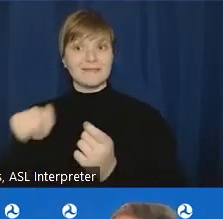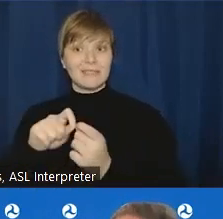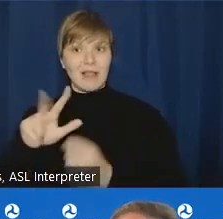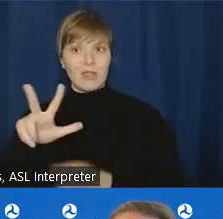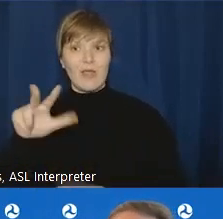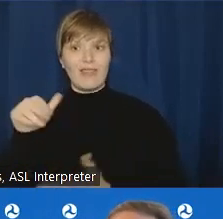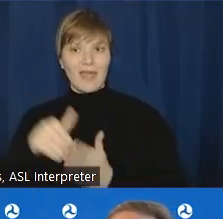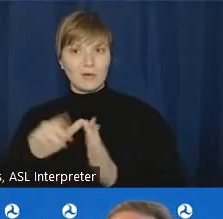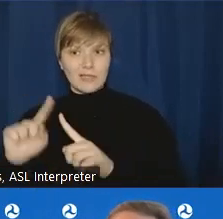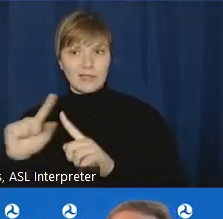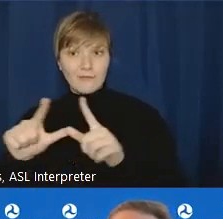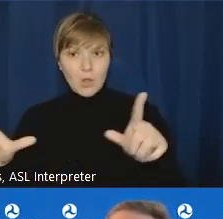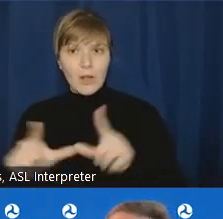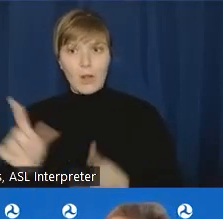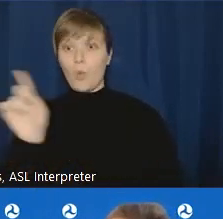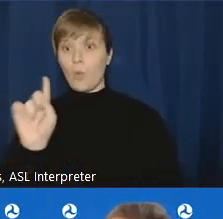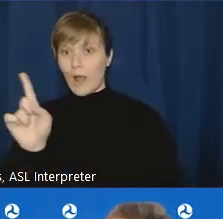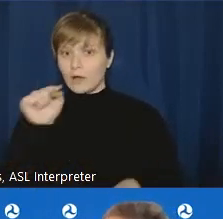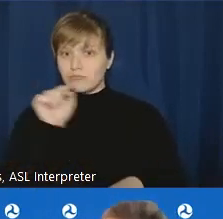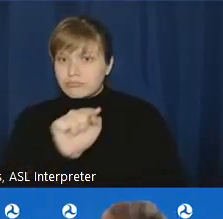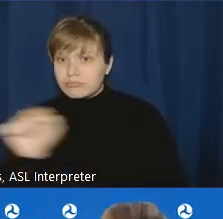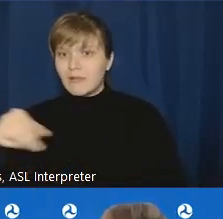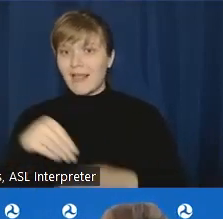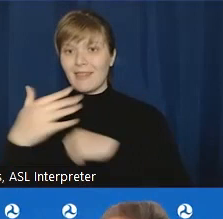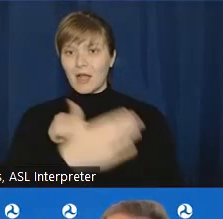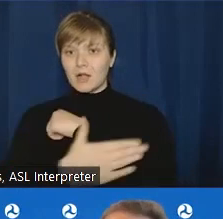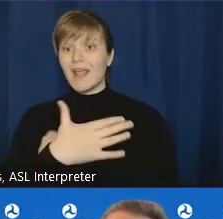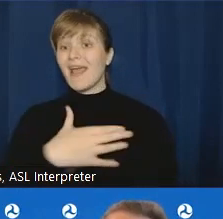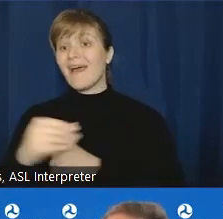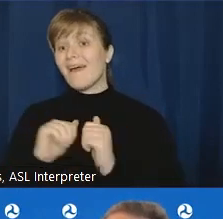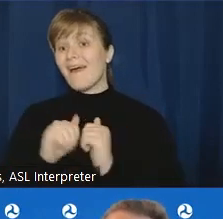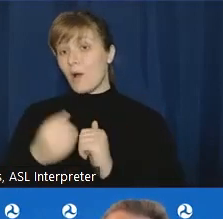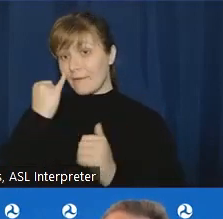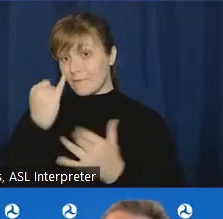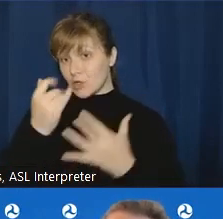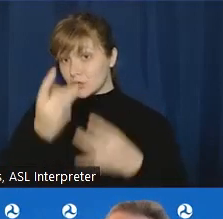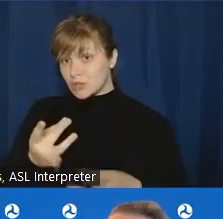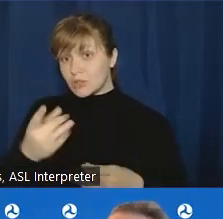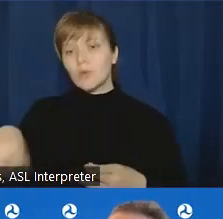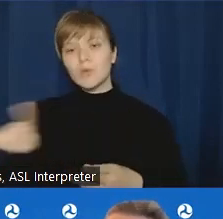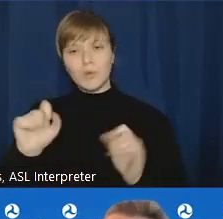across the country and how, if you’re interested, you can find them, as well as their contact